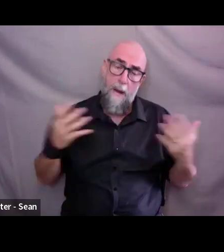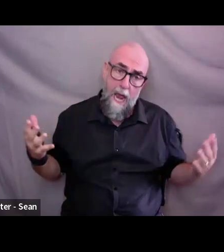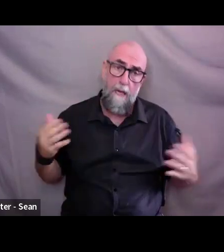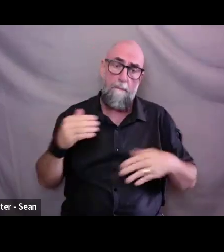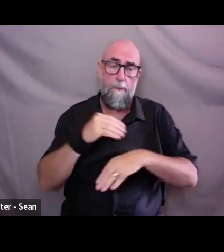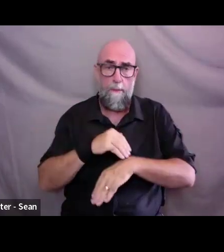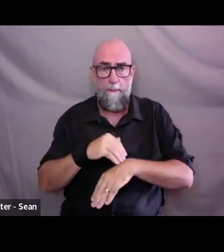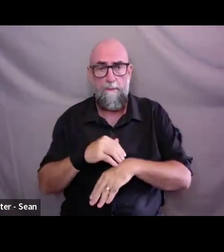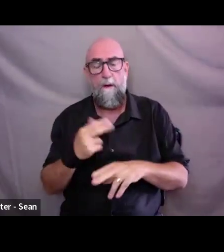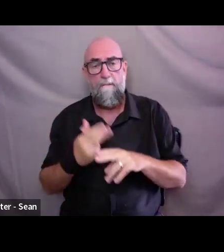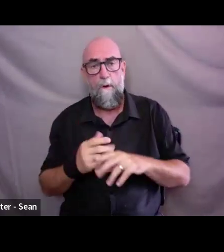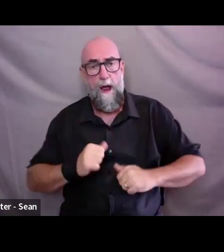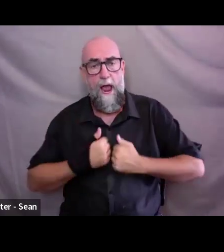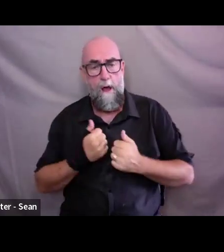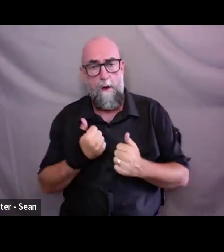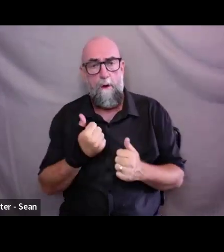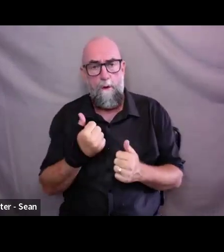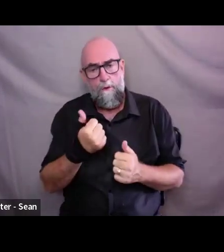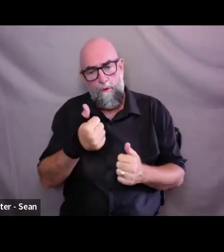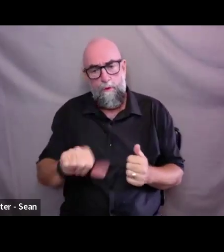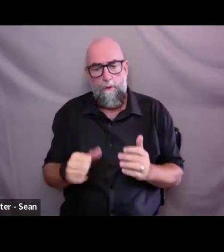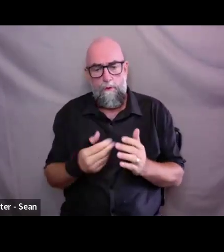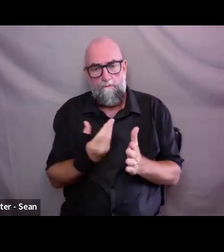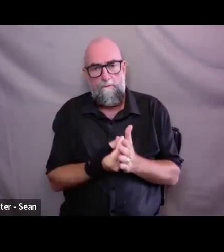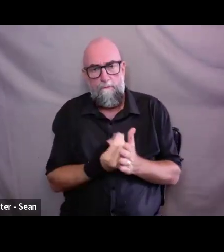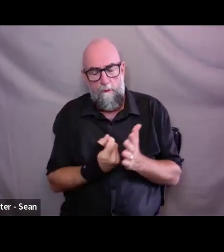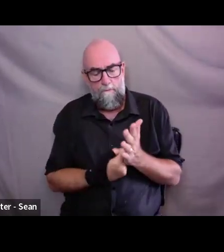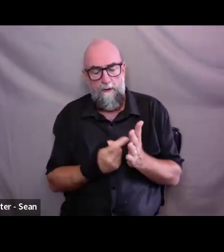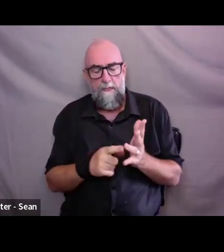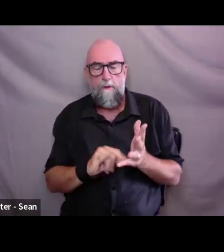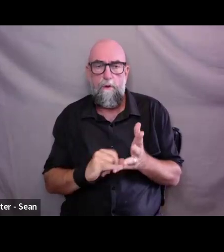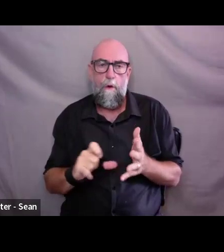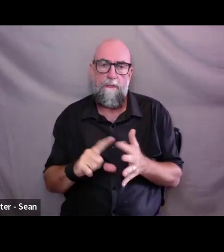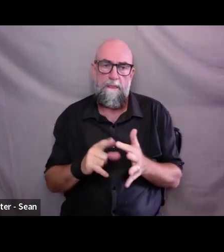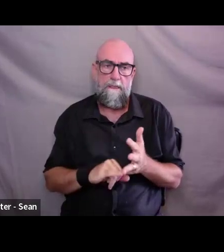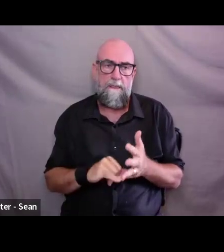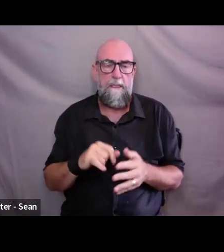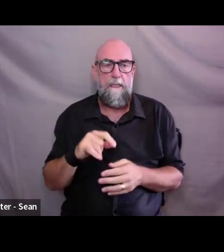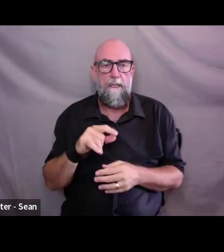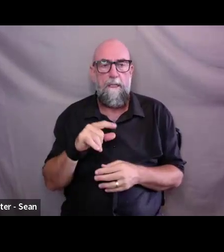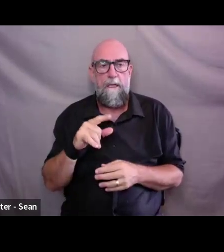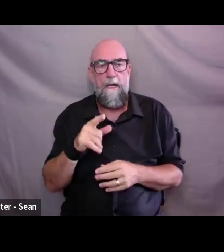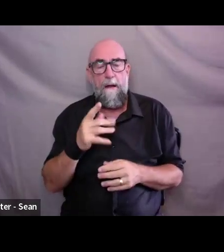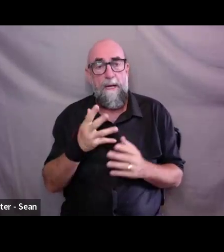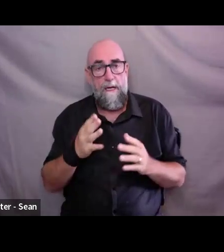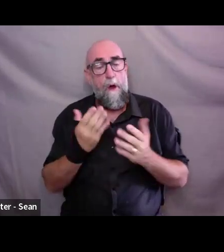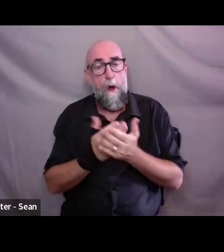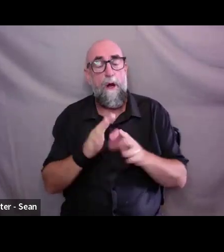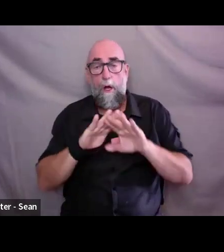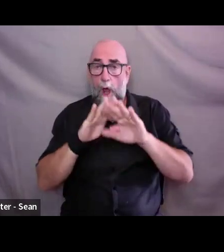That's at a global level but we are also seeing it at a local level. And certainly this year Henrietta